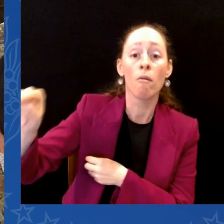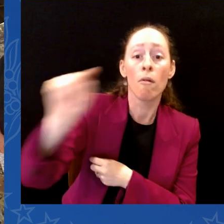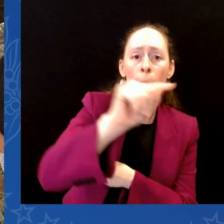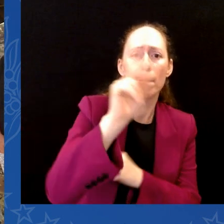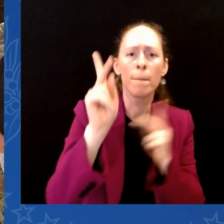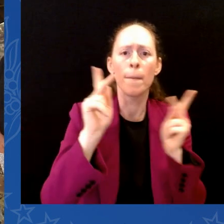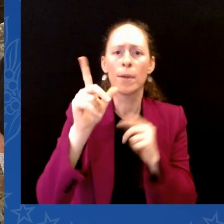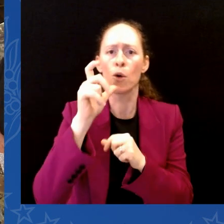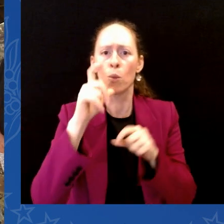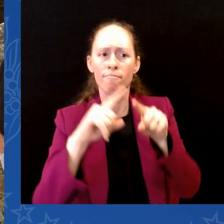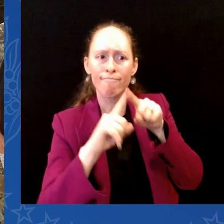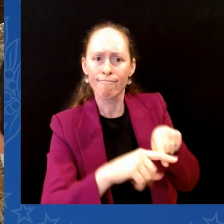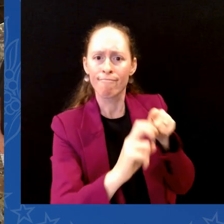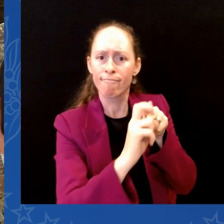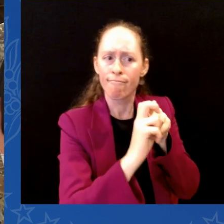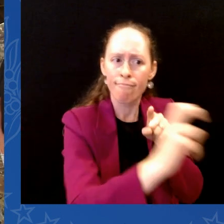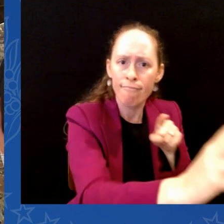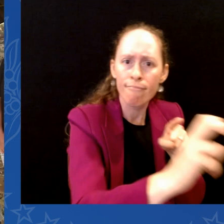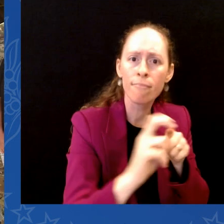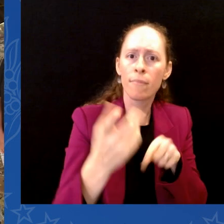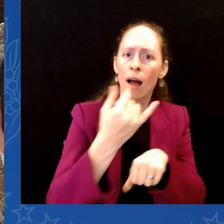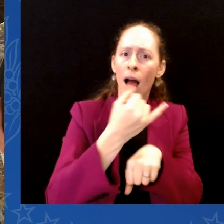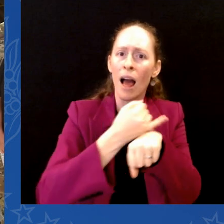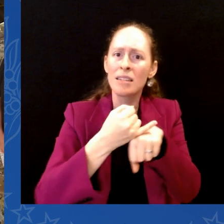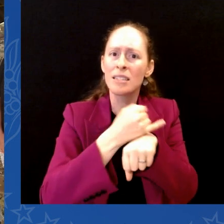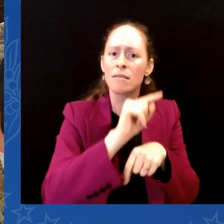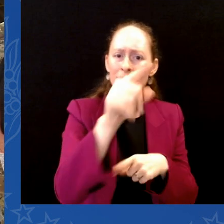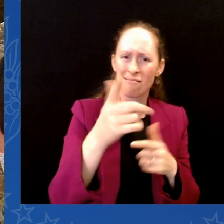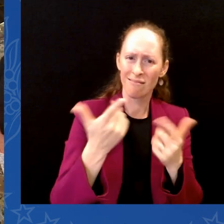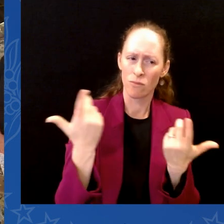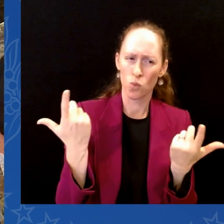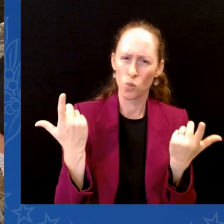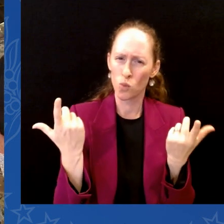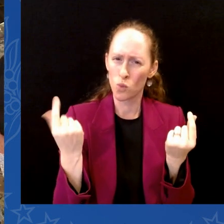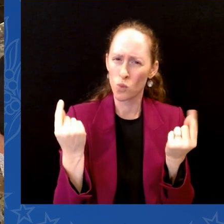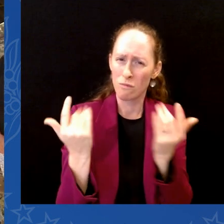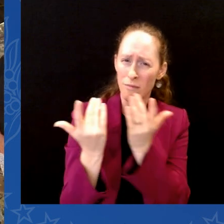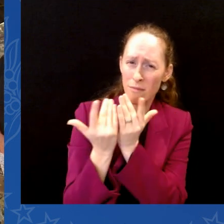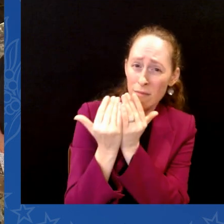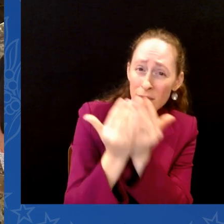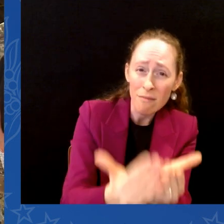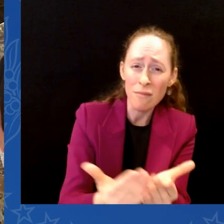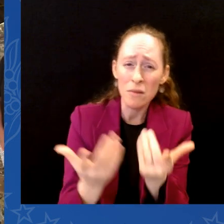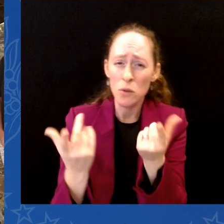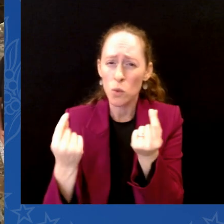So we talk with Florida Department of Transportation. We said we can restore and provide a temporary bridge.